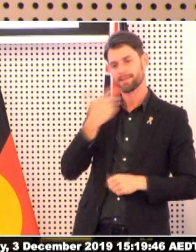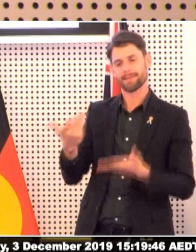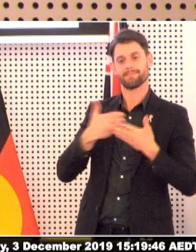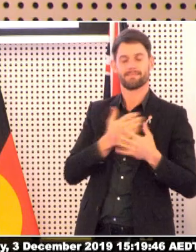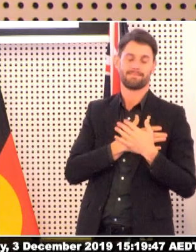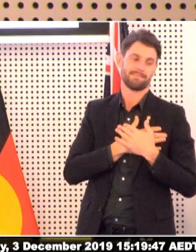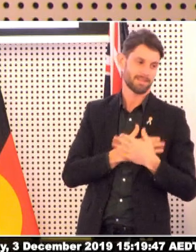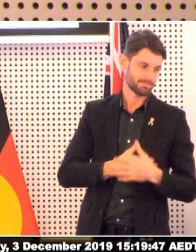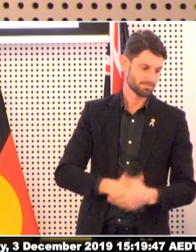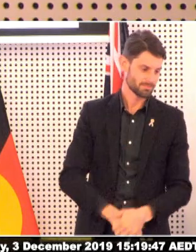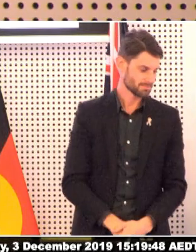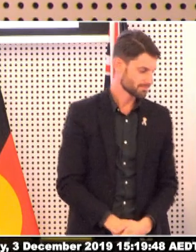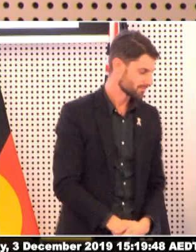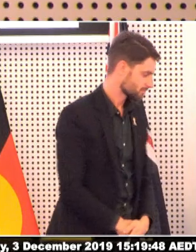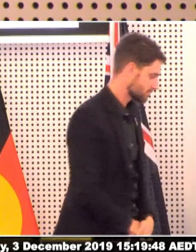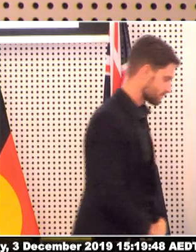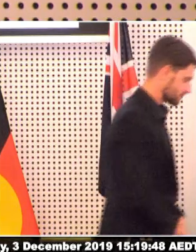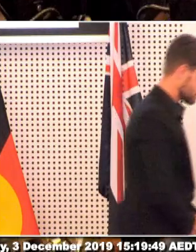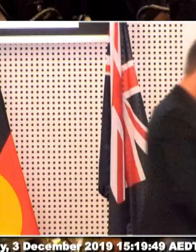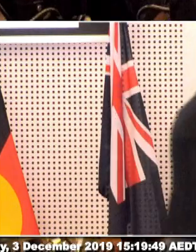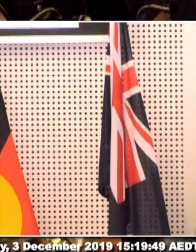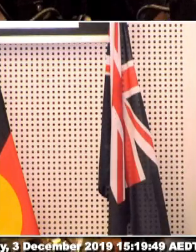I think one of the questions that has arisen is whether the reports